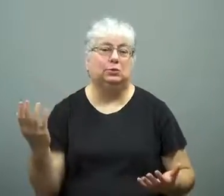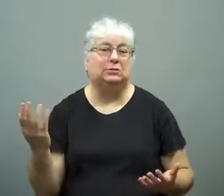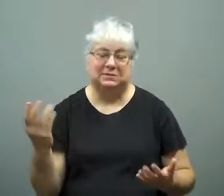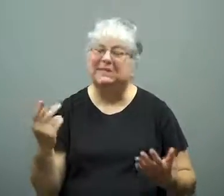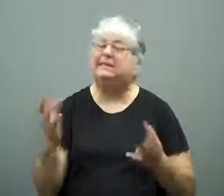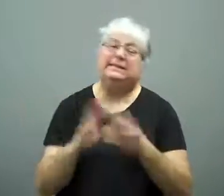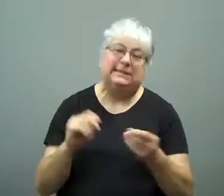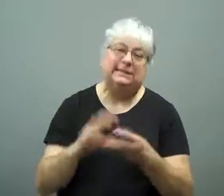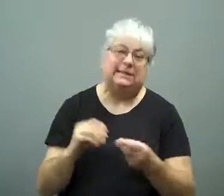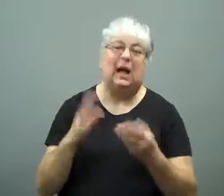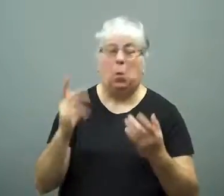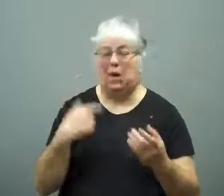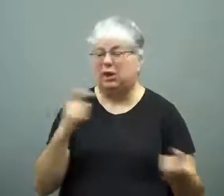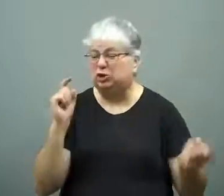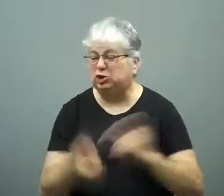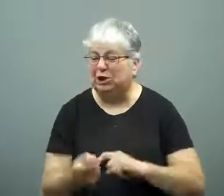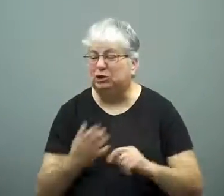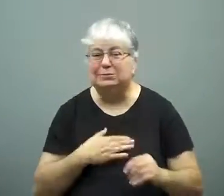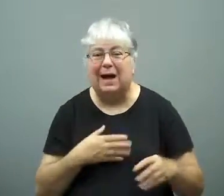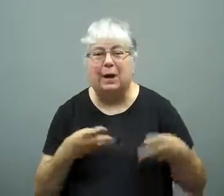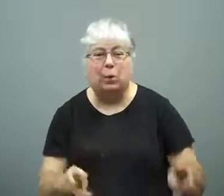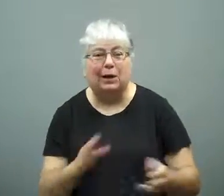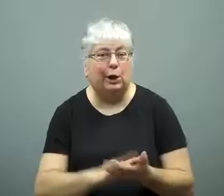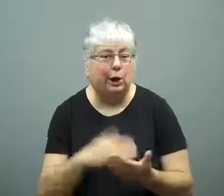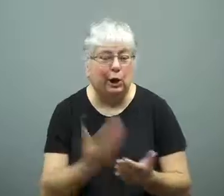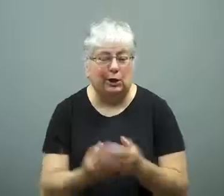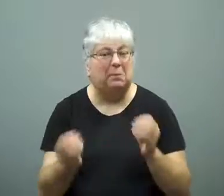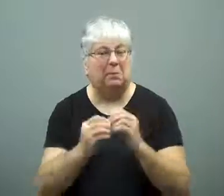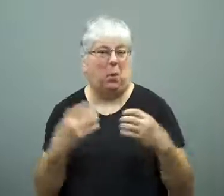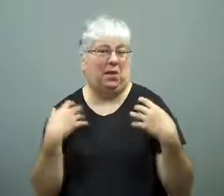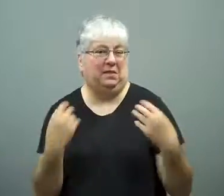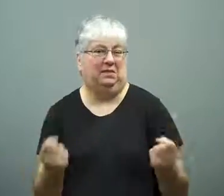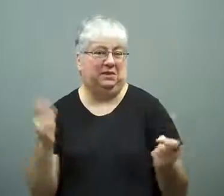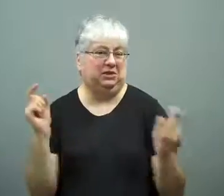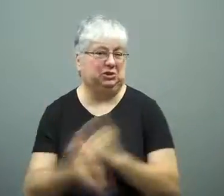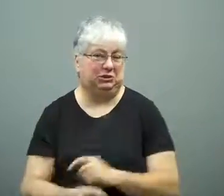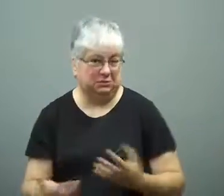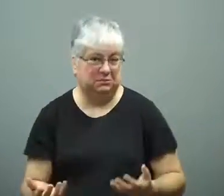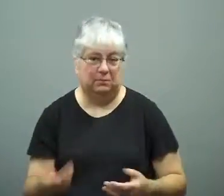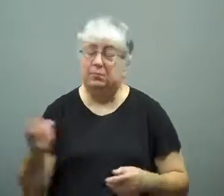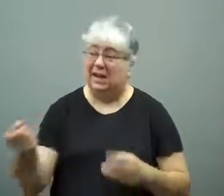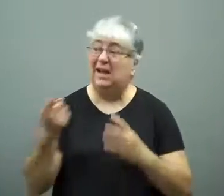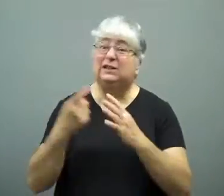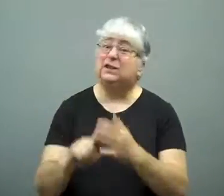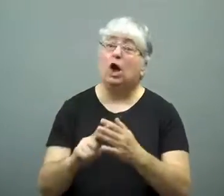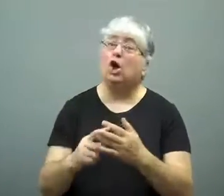She said she would change her cooking habits for healthier ones.